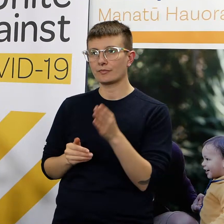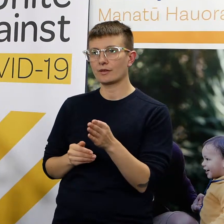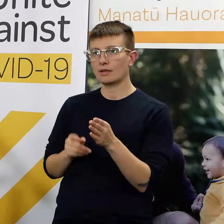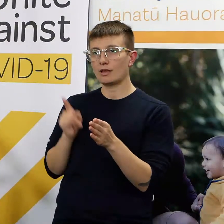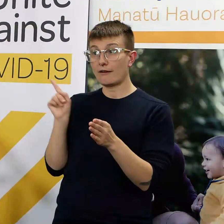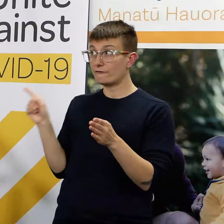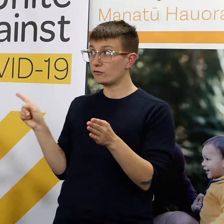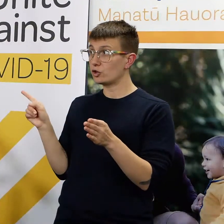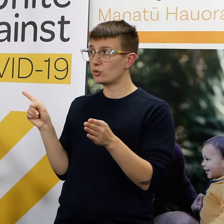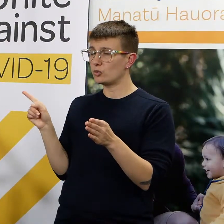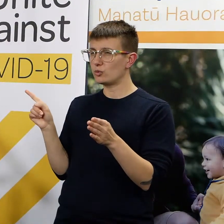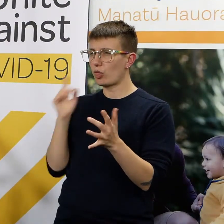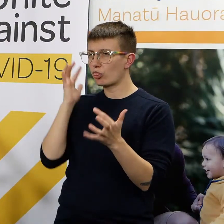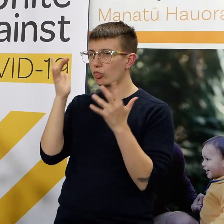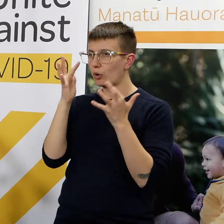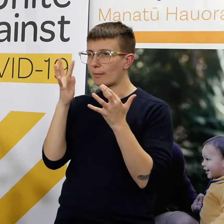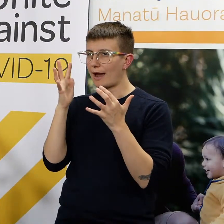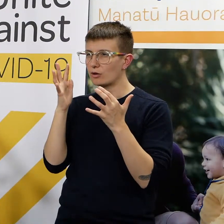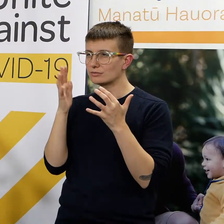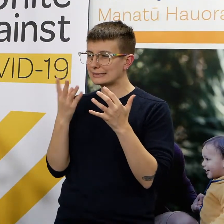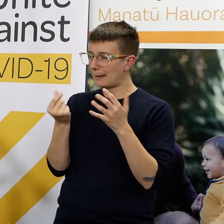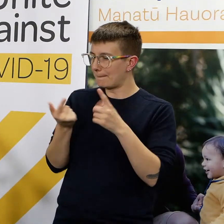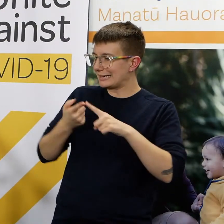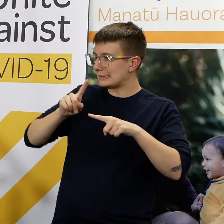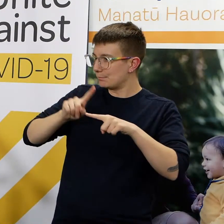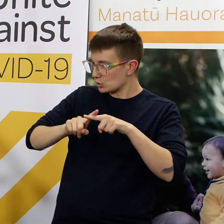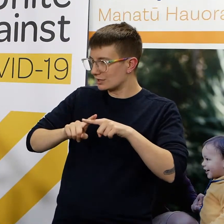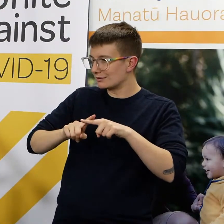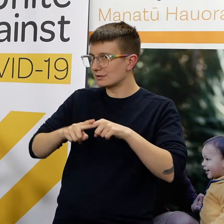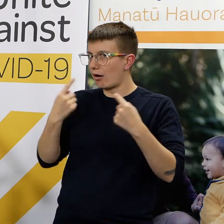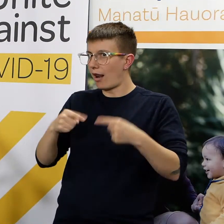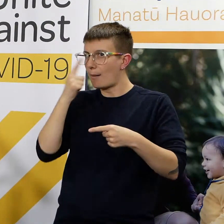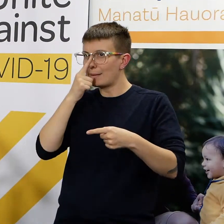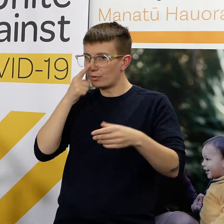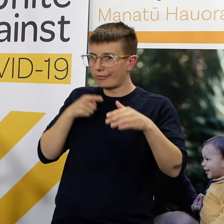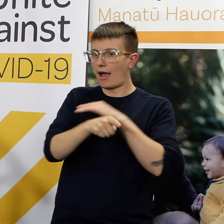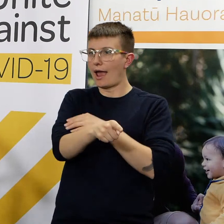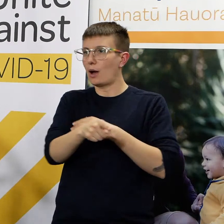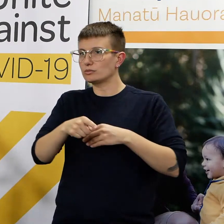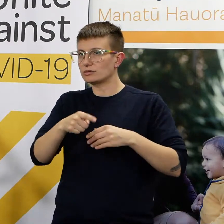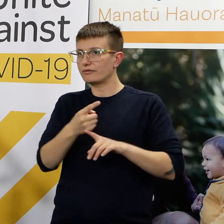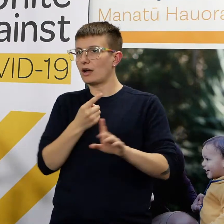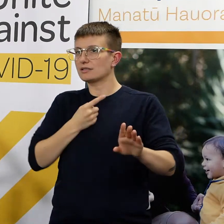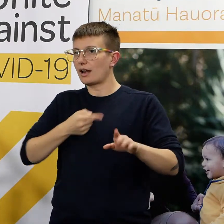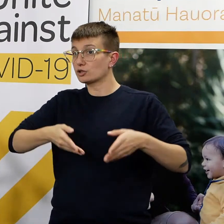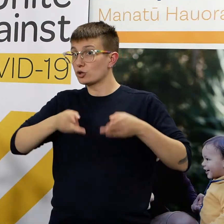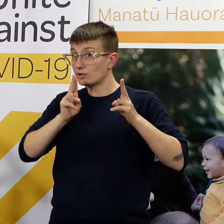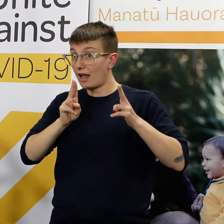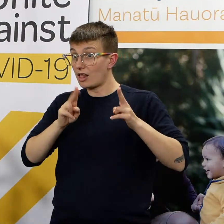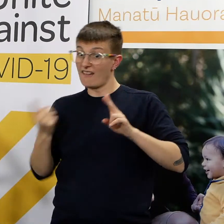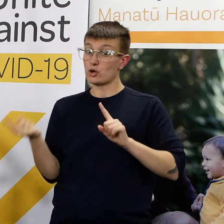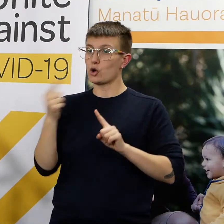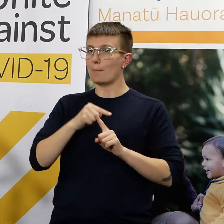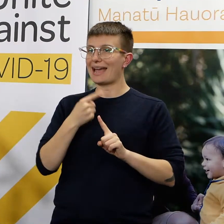they've made following this on, is there any going back to change it We haven't gone back to changing decisions.